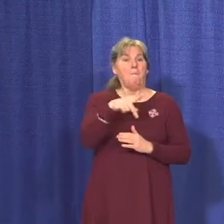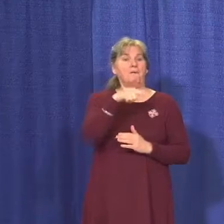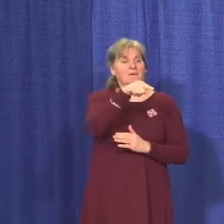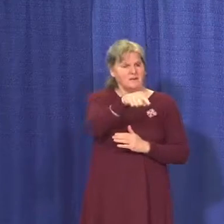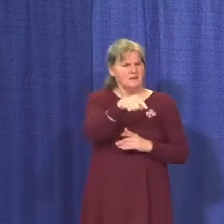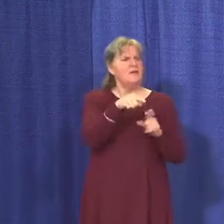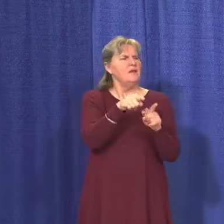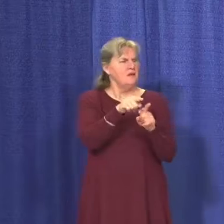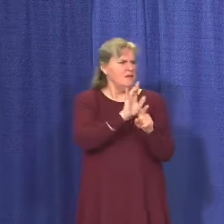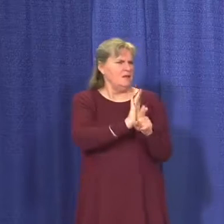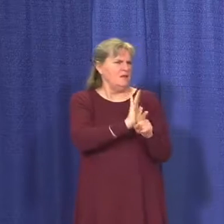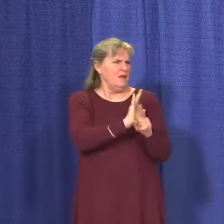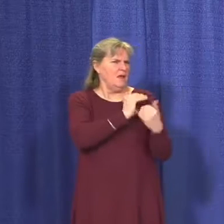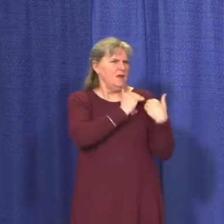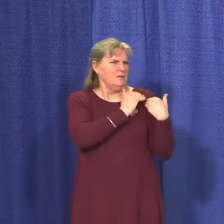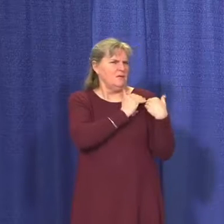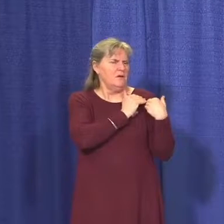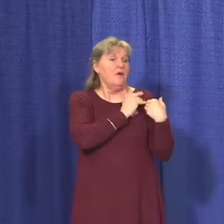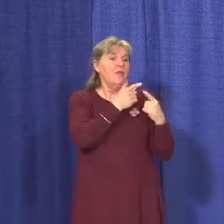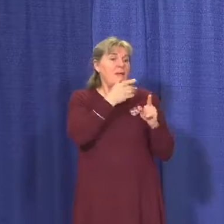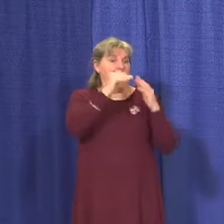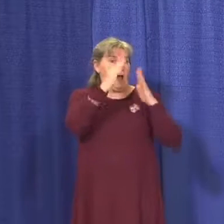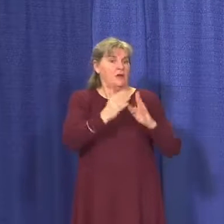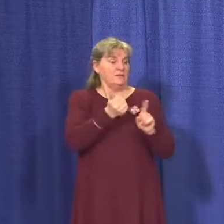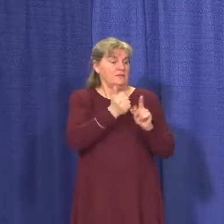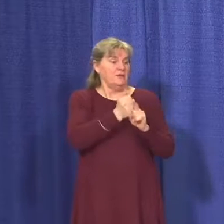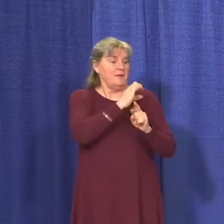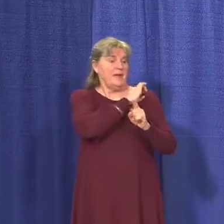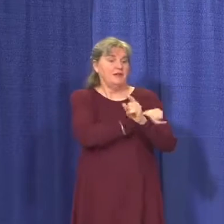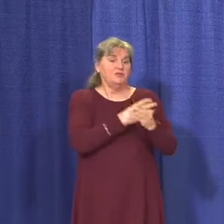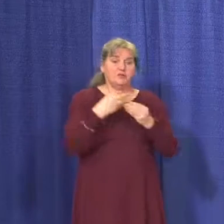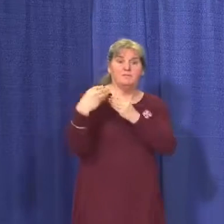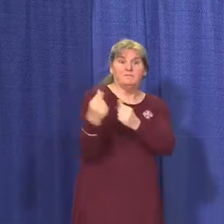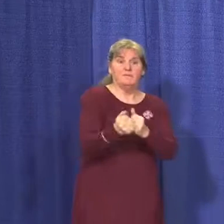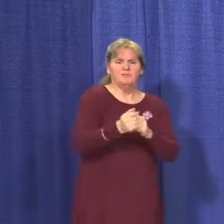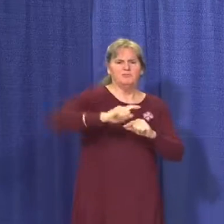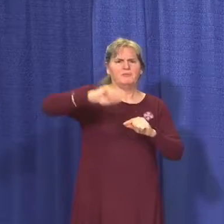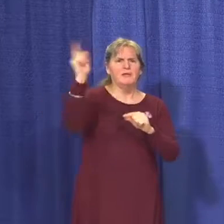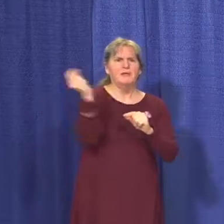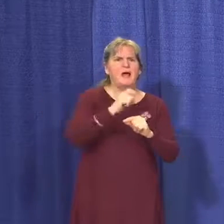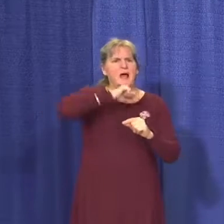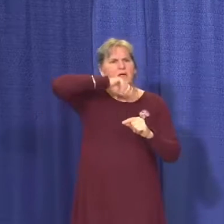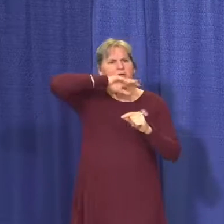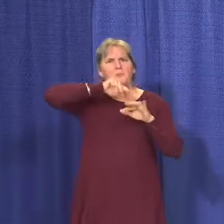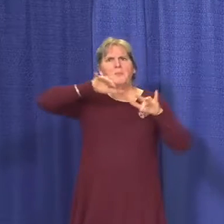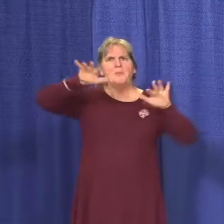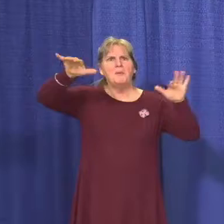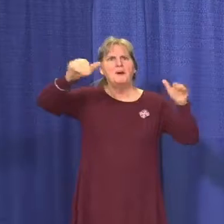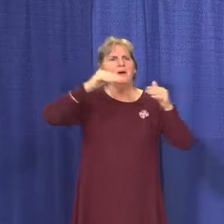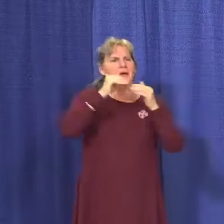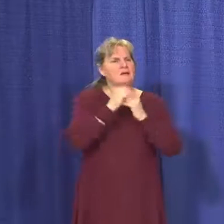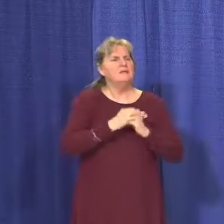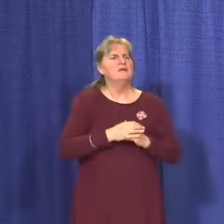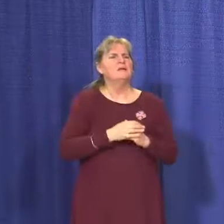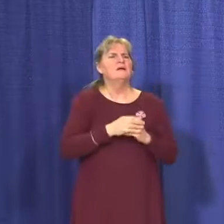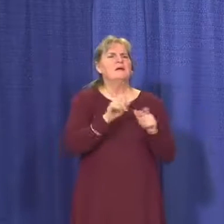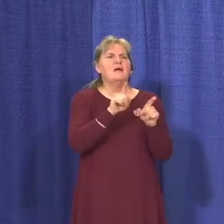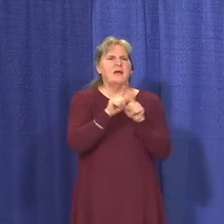this fund will be energy efficient, reducing current greenhouse gas emissions, in